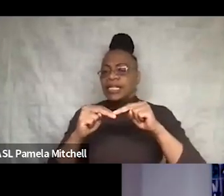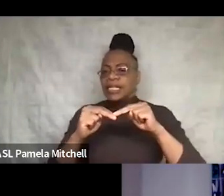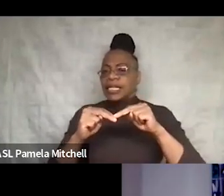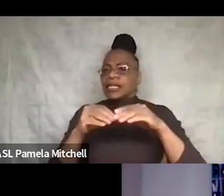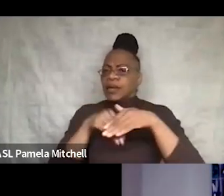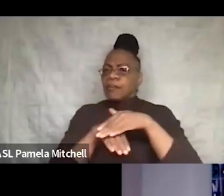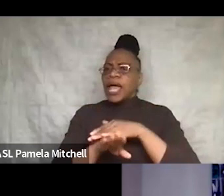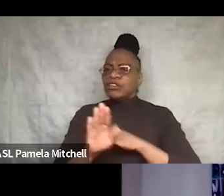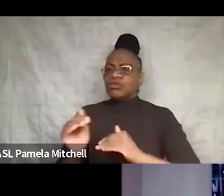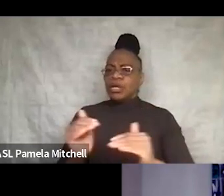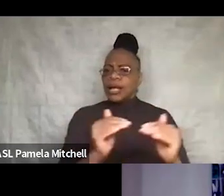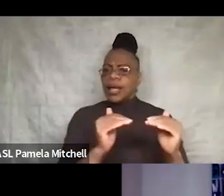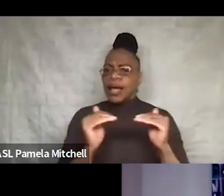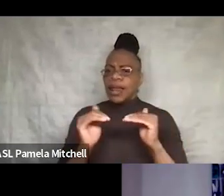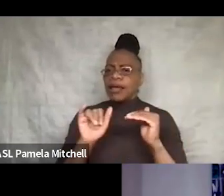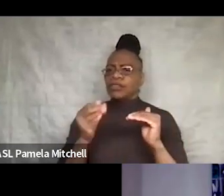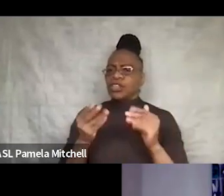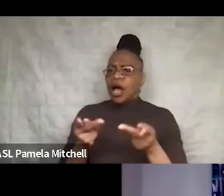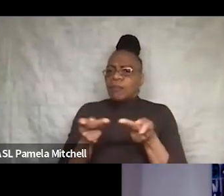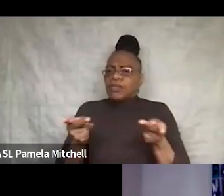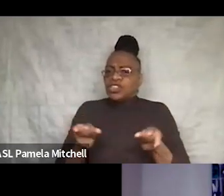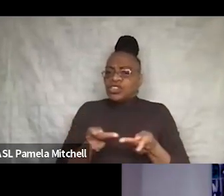And our entire operations team